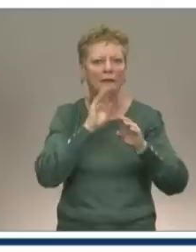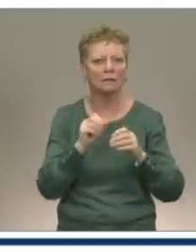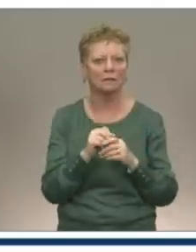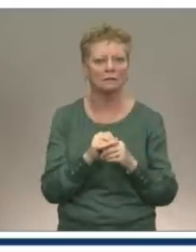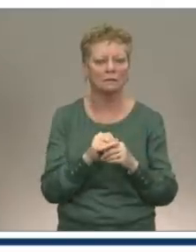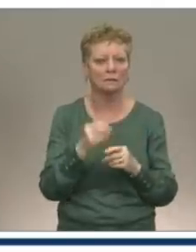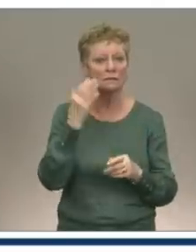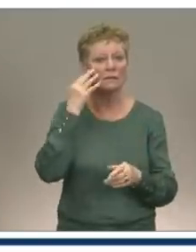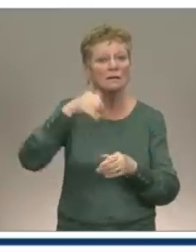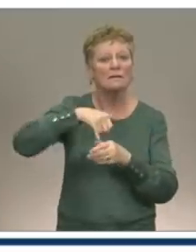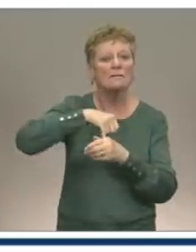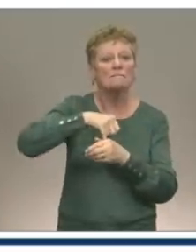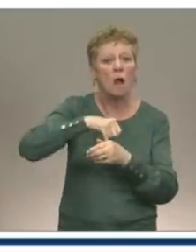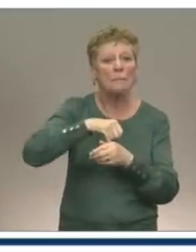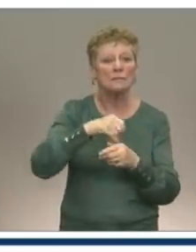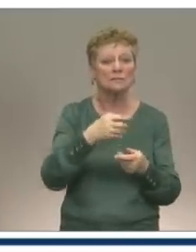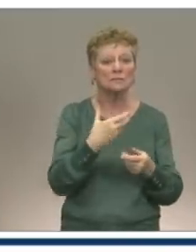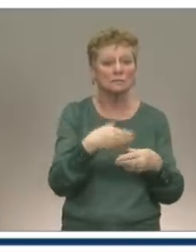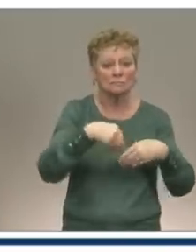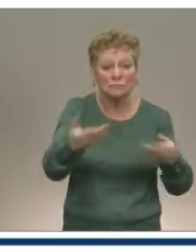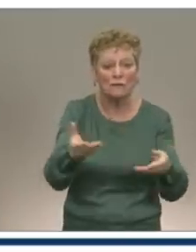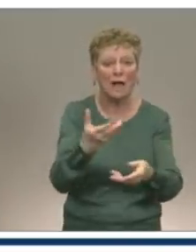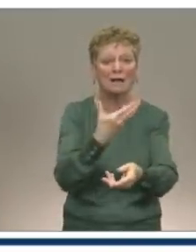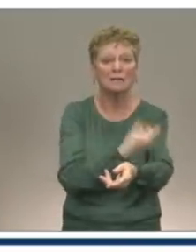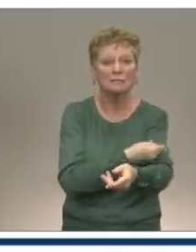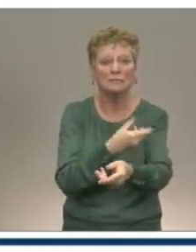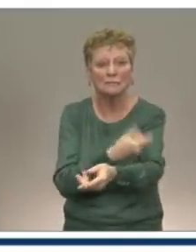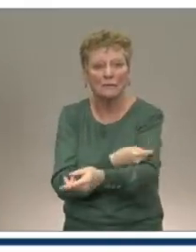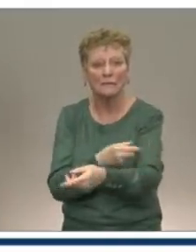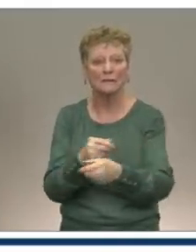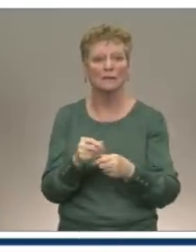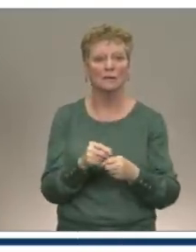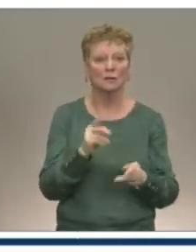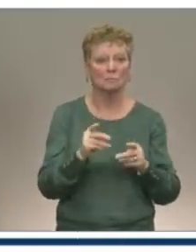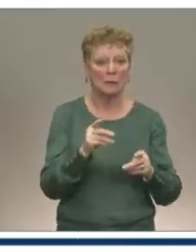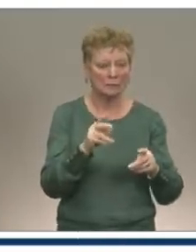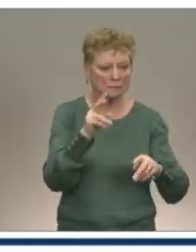providing vaccine and provider provider clinical providers who are assessing people for medical